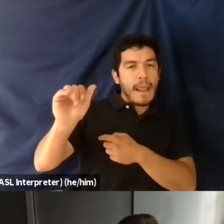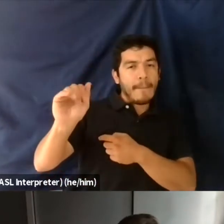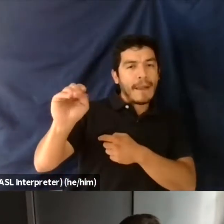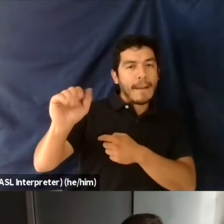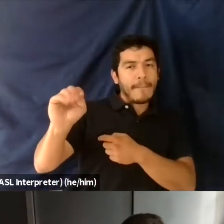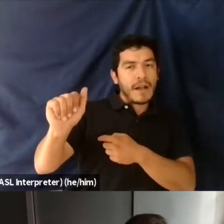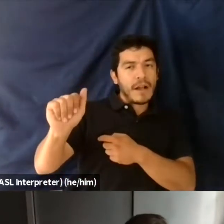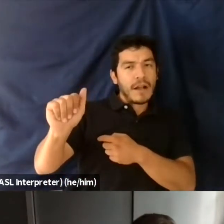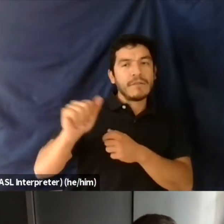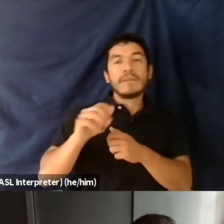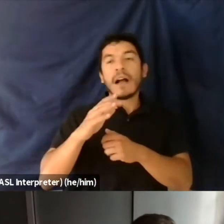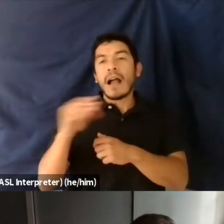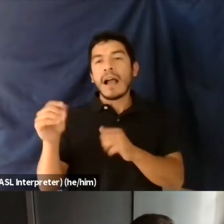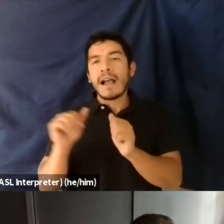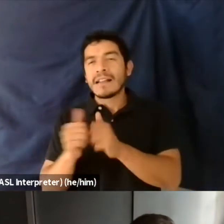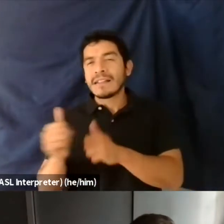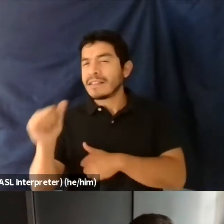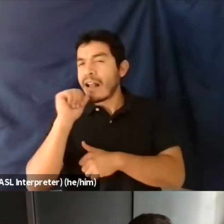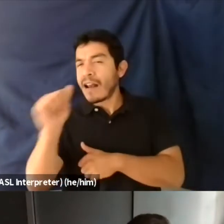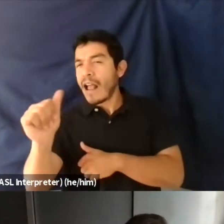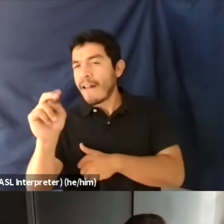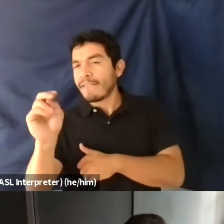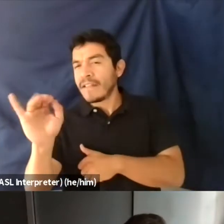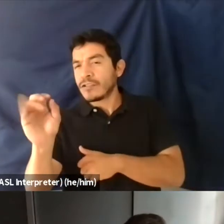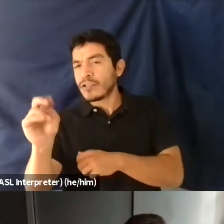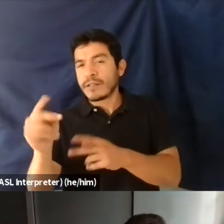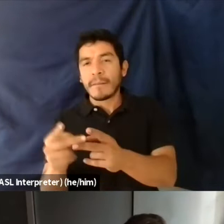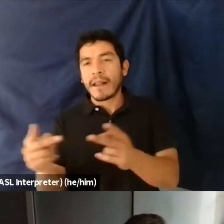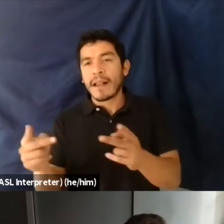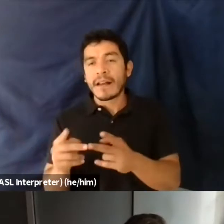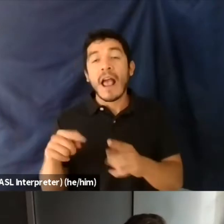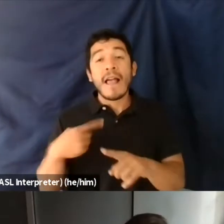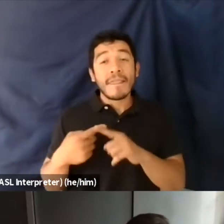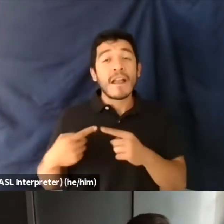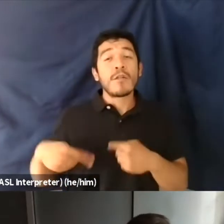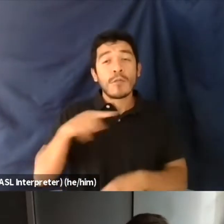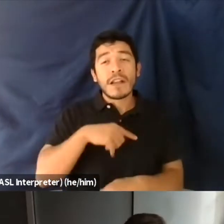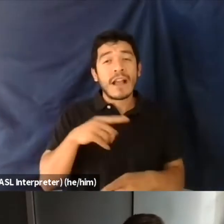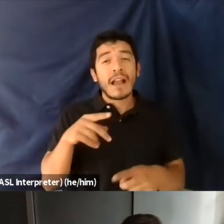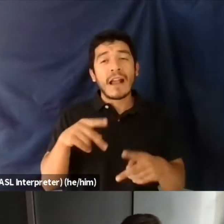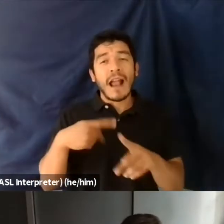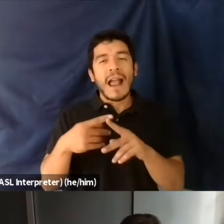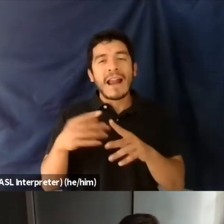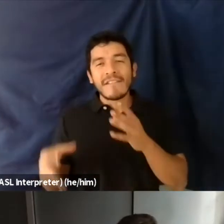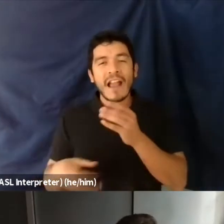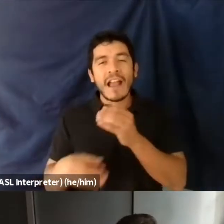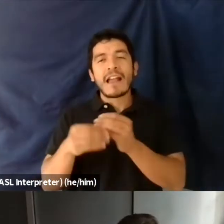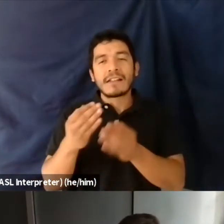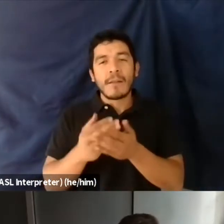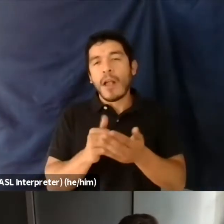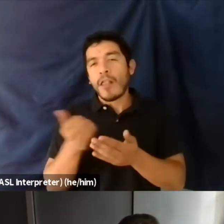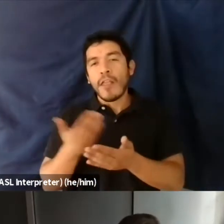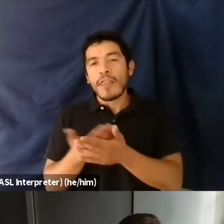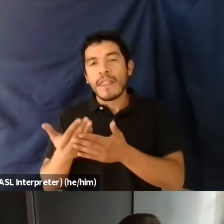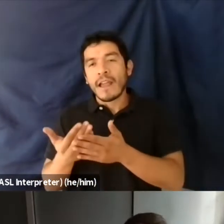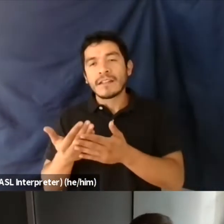you know, non-fiction space. And then we kind of colored in some other things later on with interviews, some of those interviews